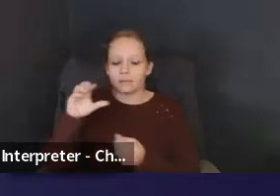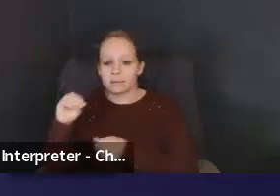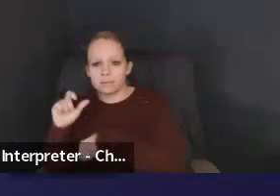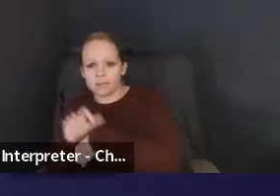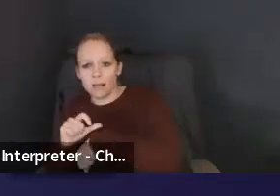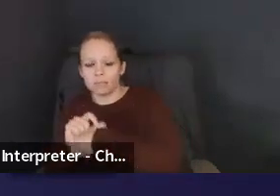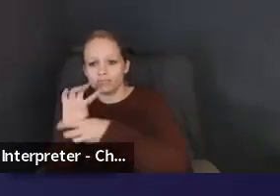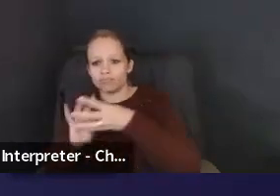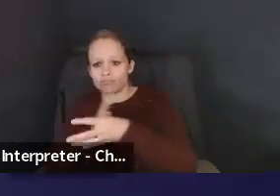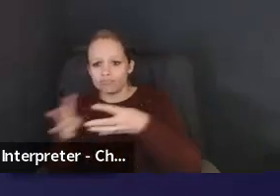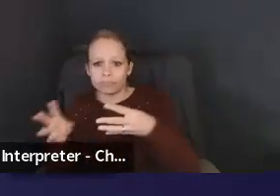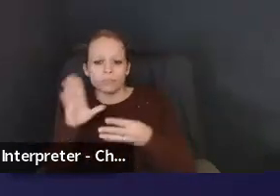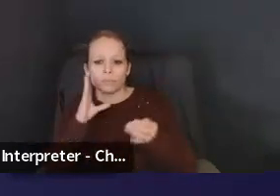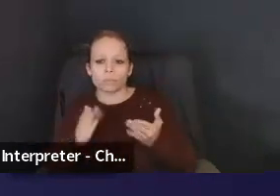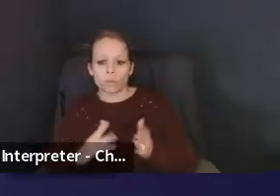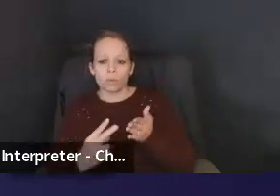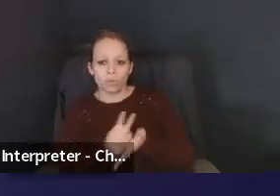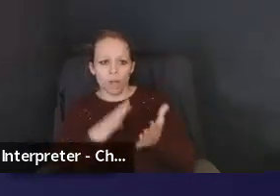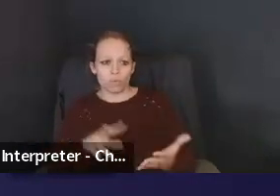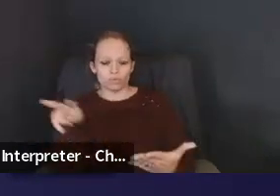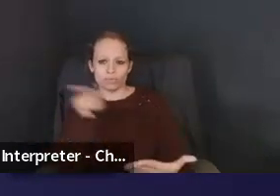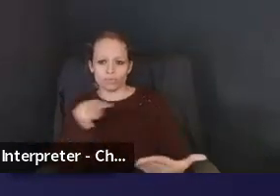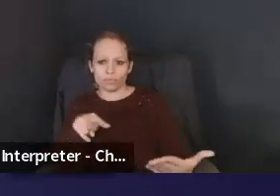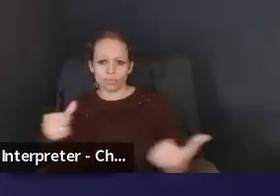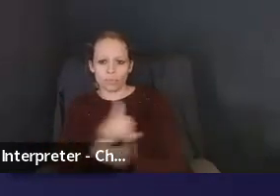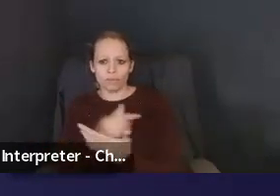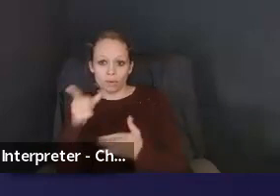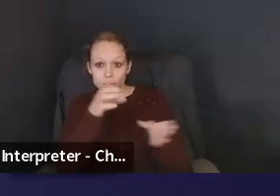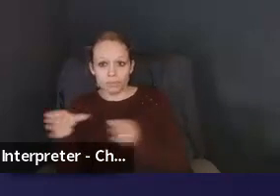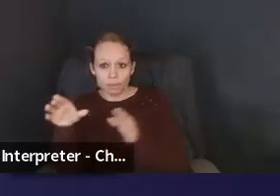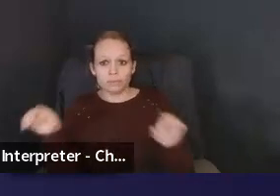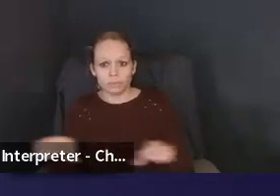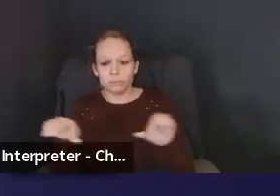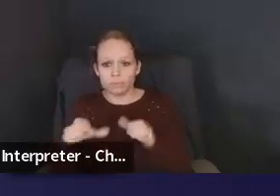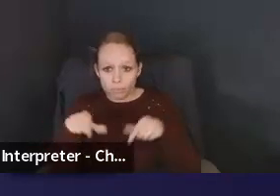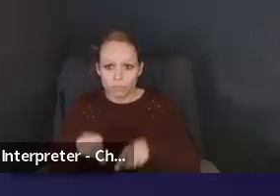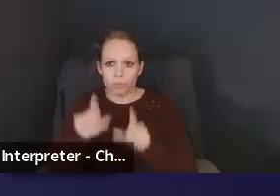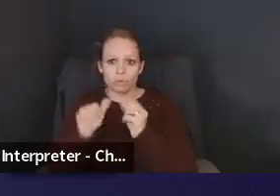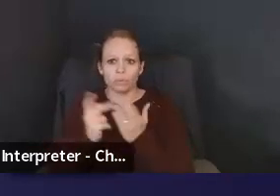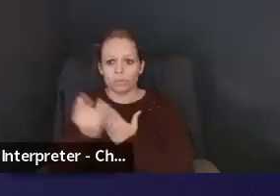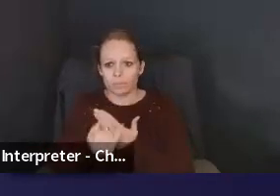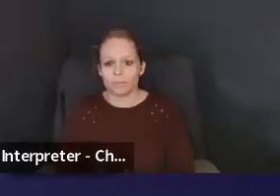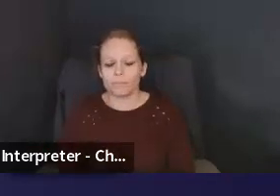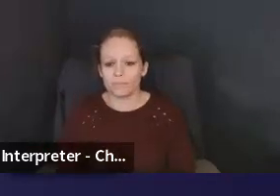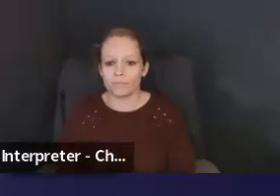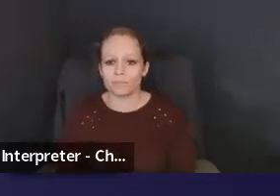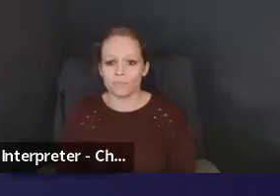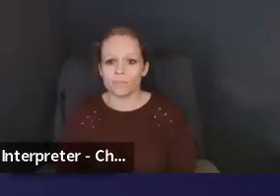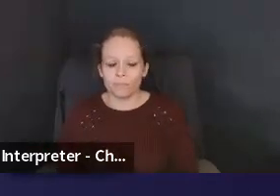that allows a reviewer to see literally everything you're going to do during this project. So, you'll